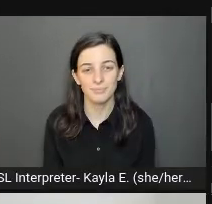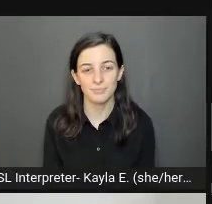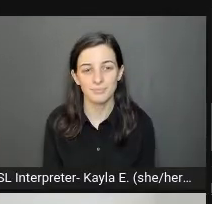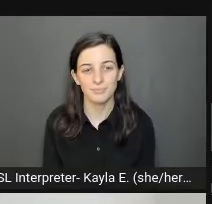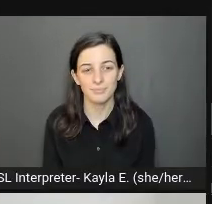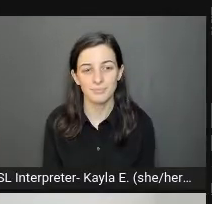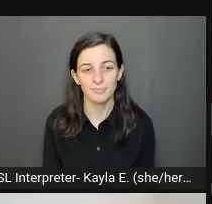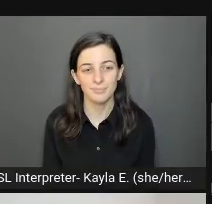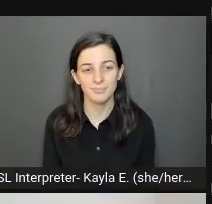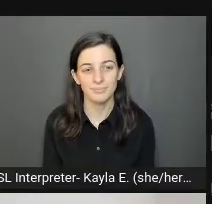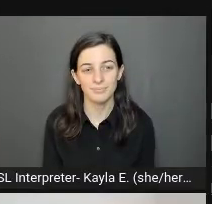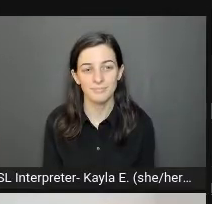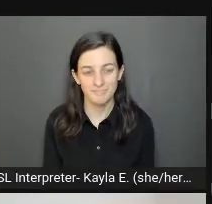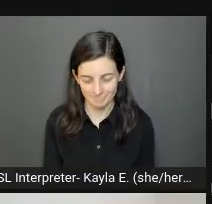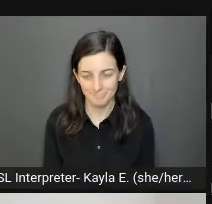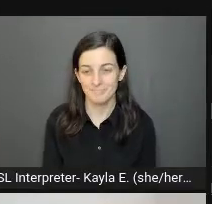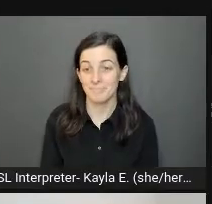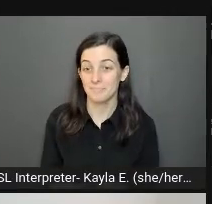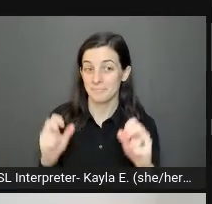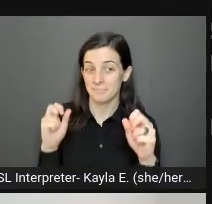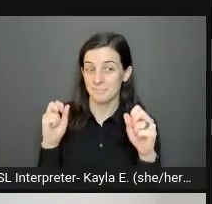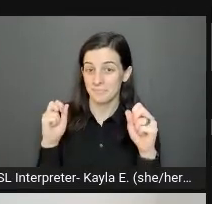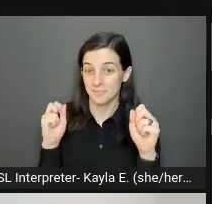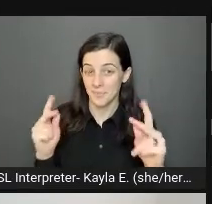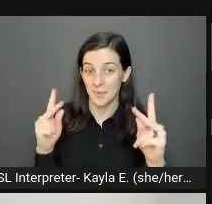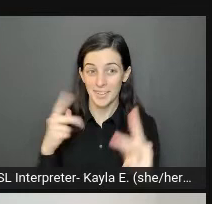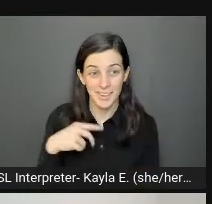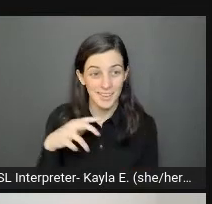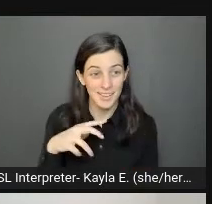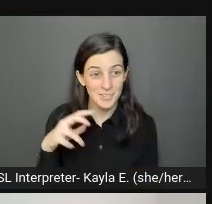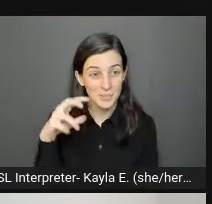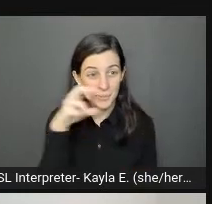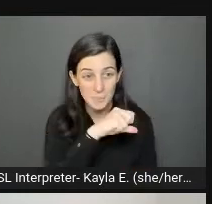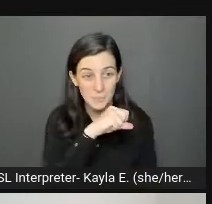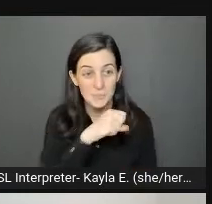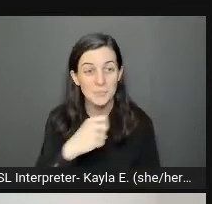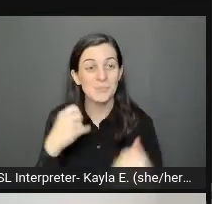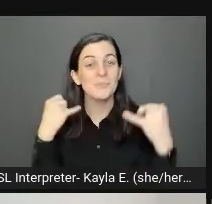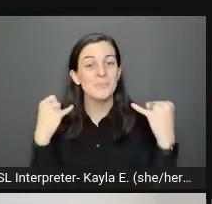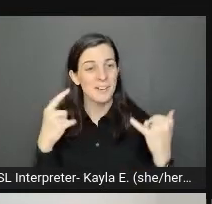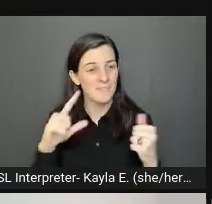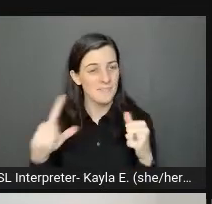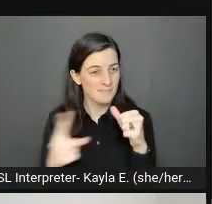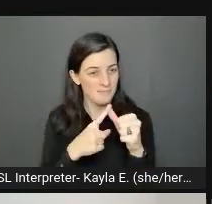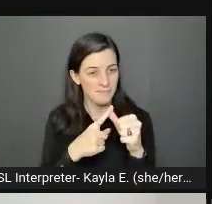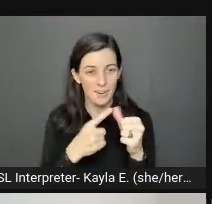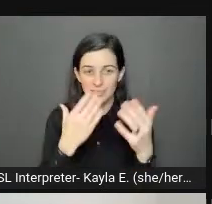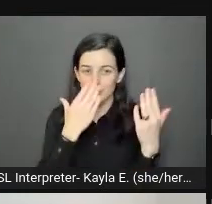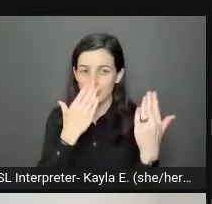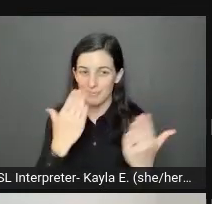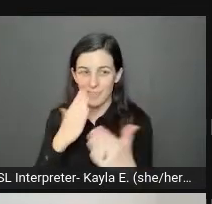Okay, I'm going to assume so. First of all, I'd like to thank everyone for joining me.